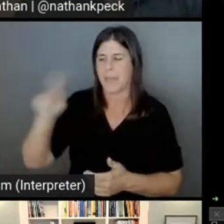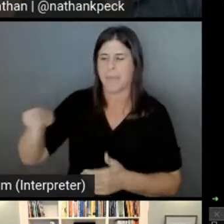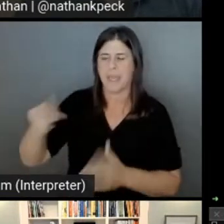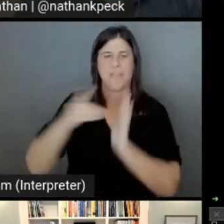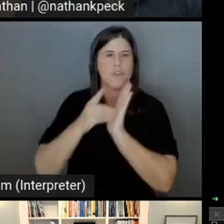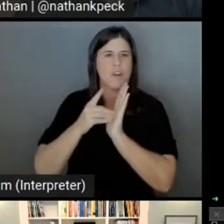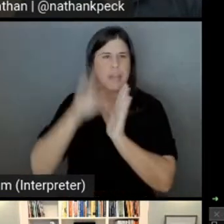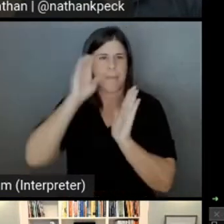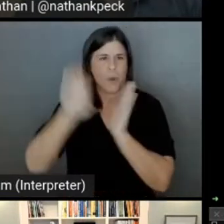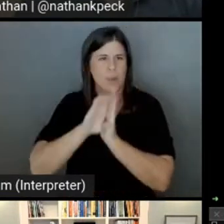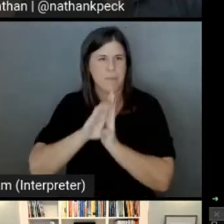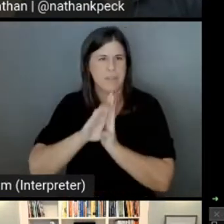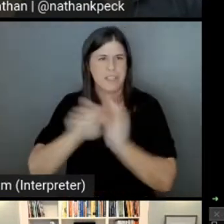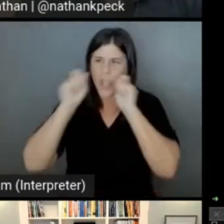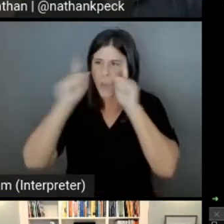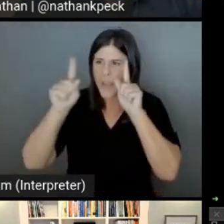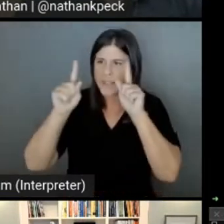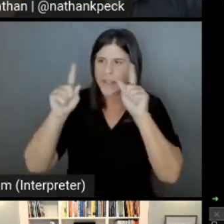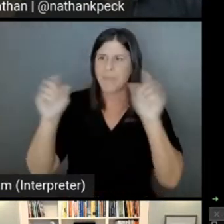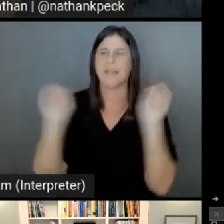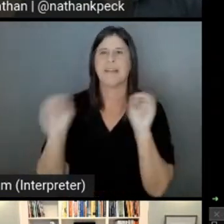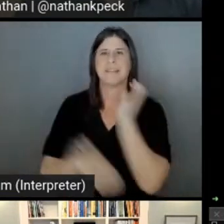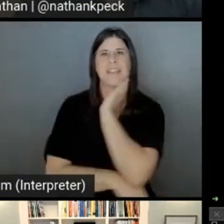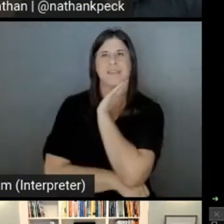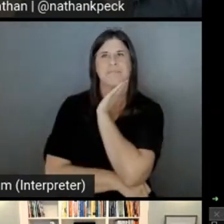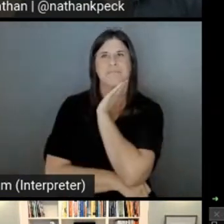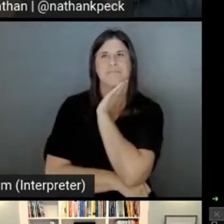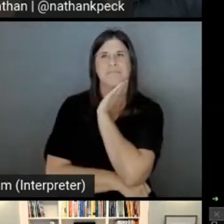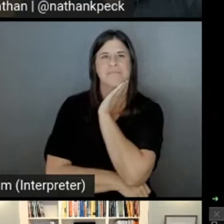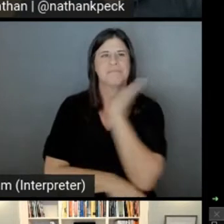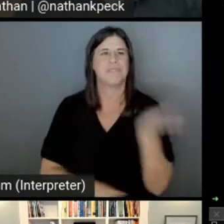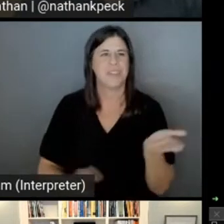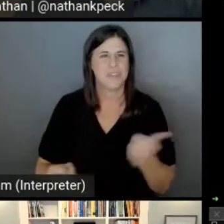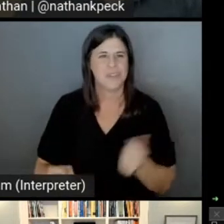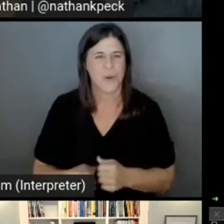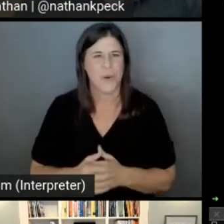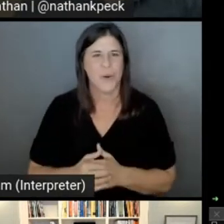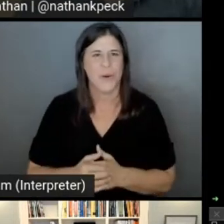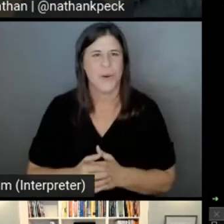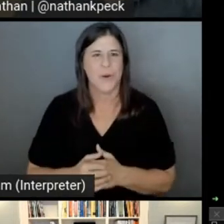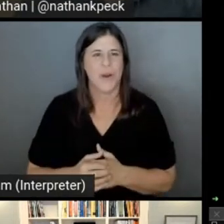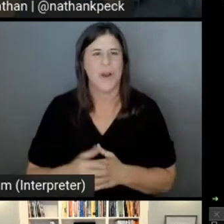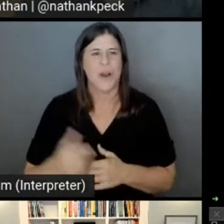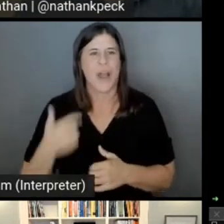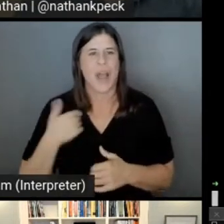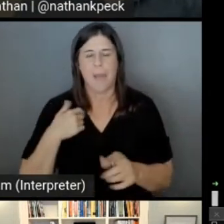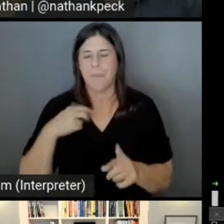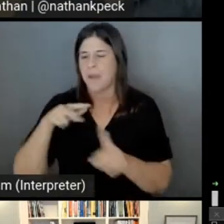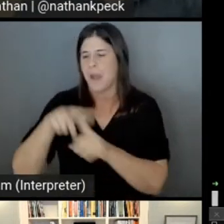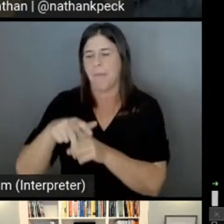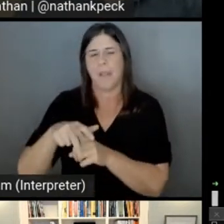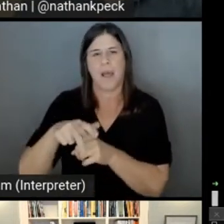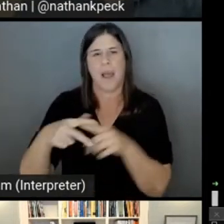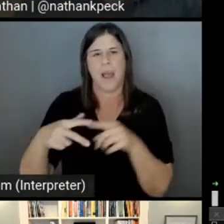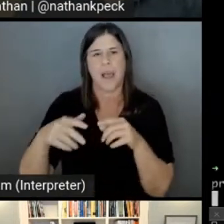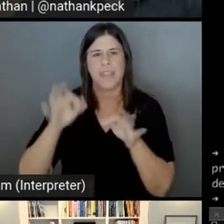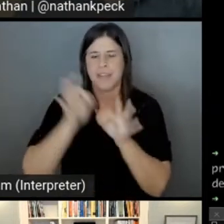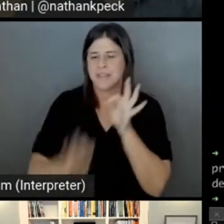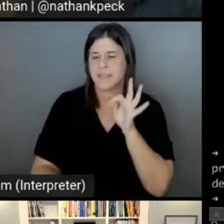It wakes up and doesn't do anything. So I'm just going to apply the simple version quickly to my cluster.